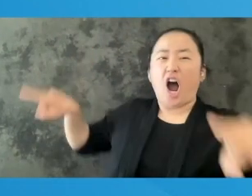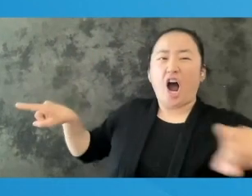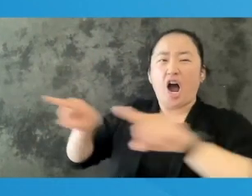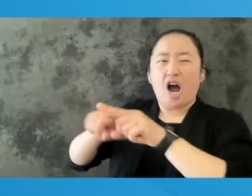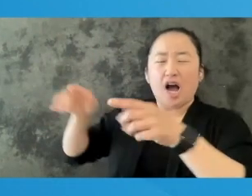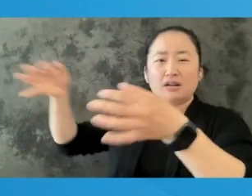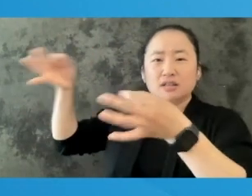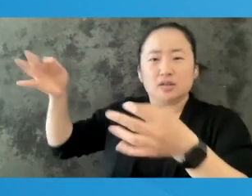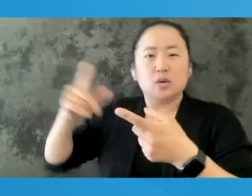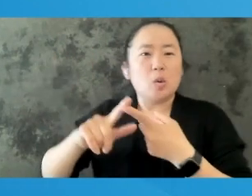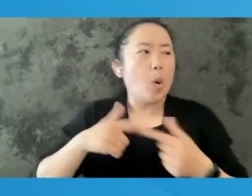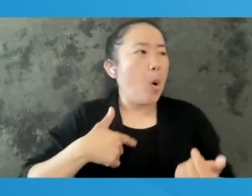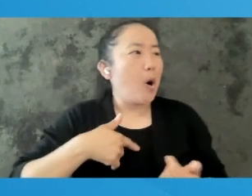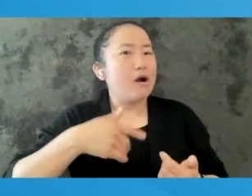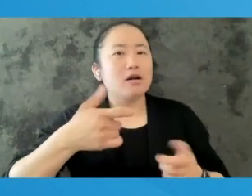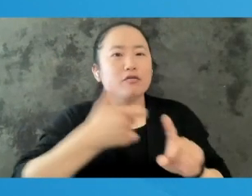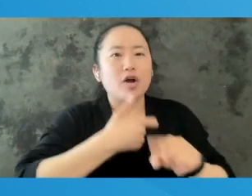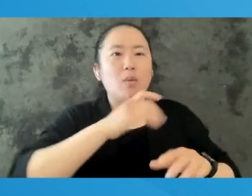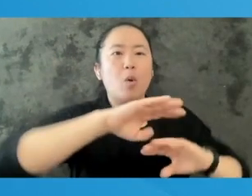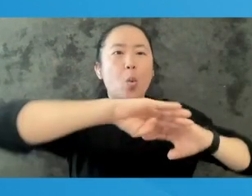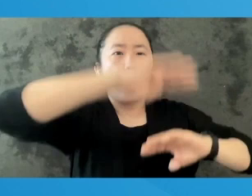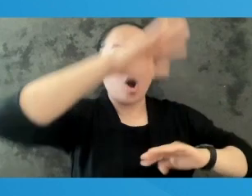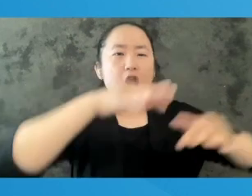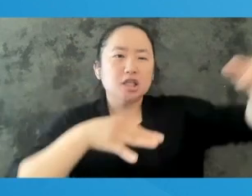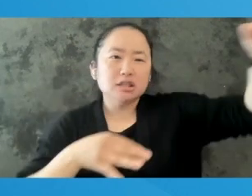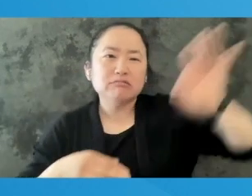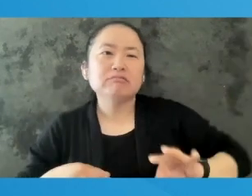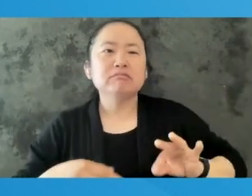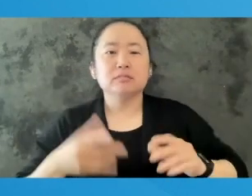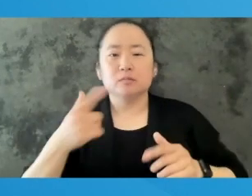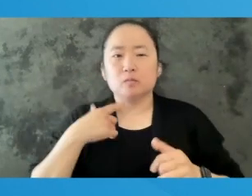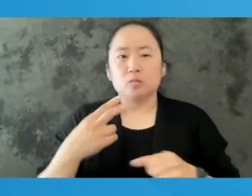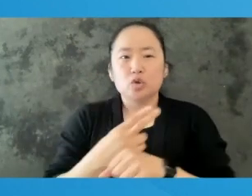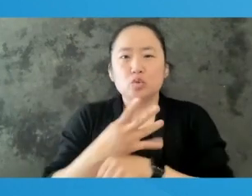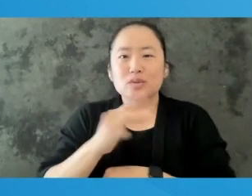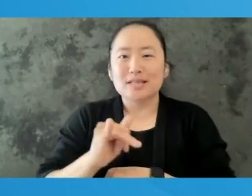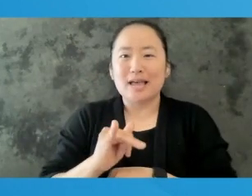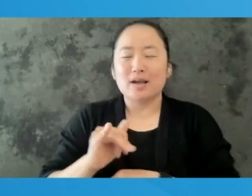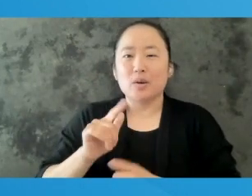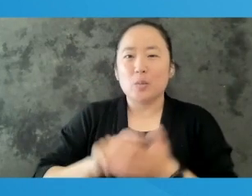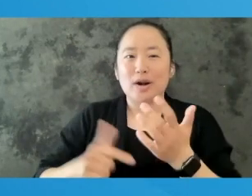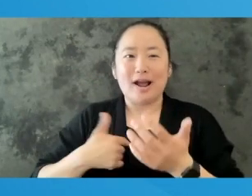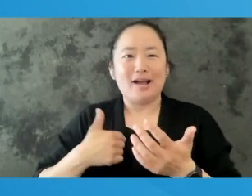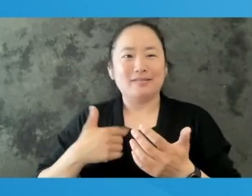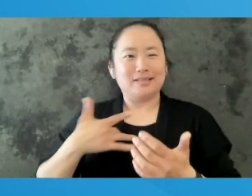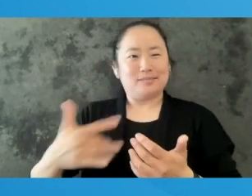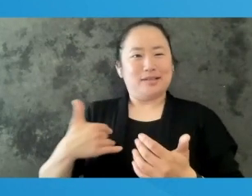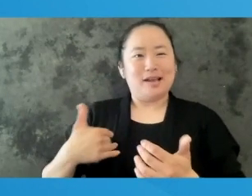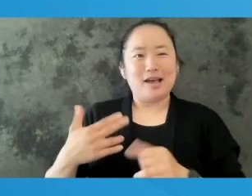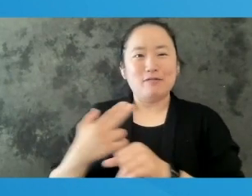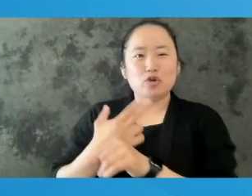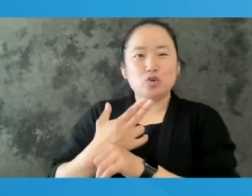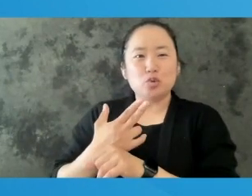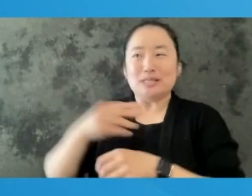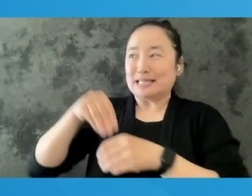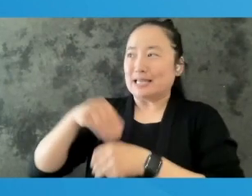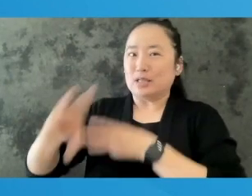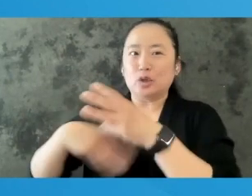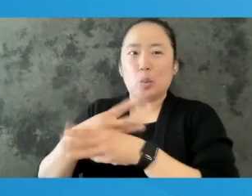It has a use value. Usually, the materials that I have have some use value in the world and I begin to take